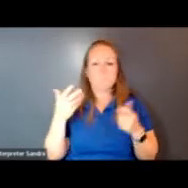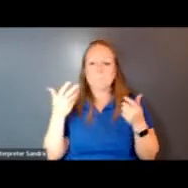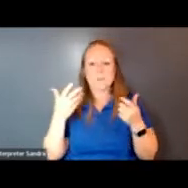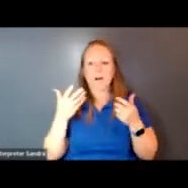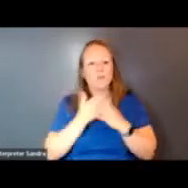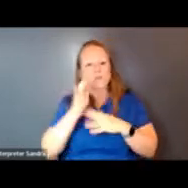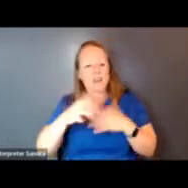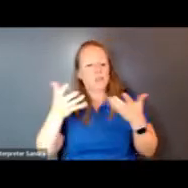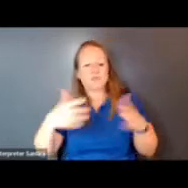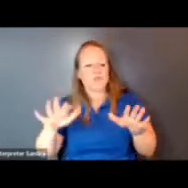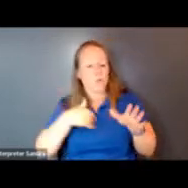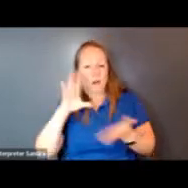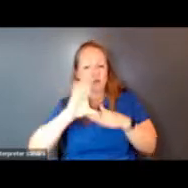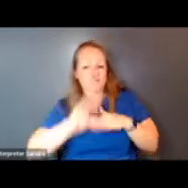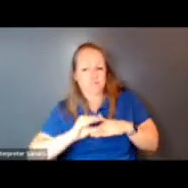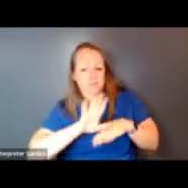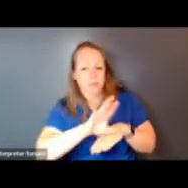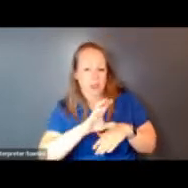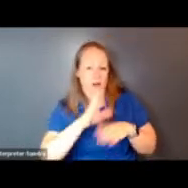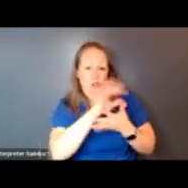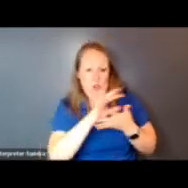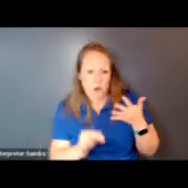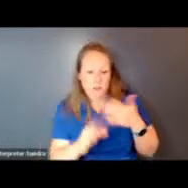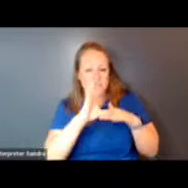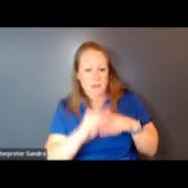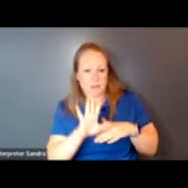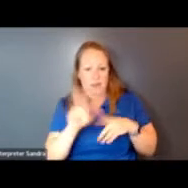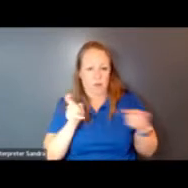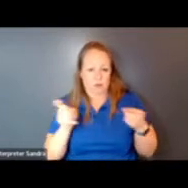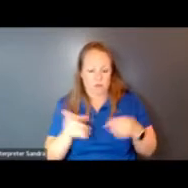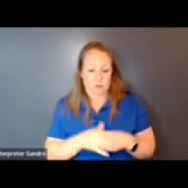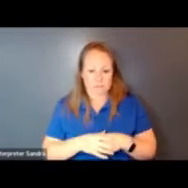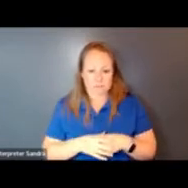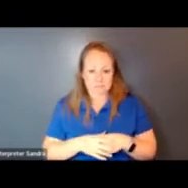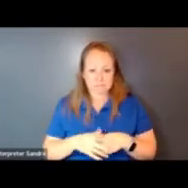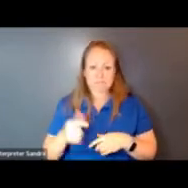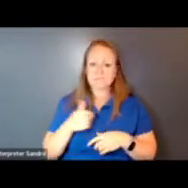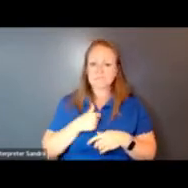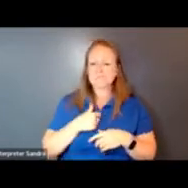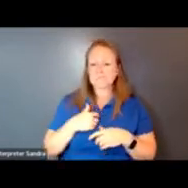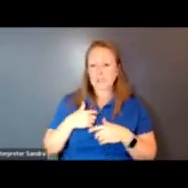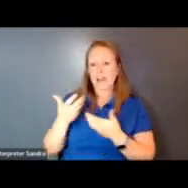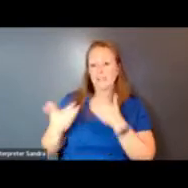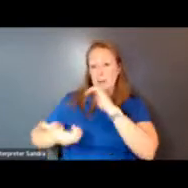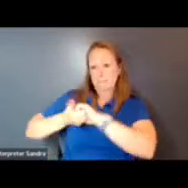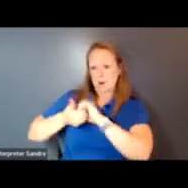people from living a full life. I have on my personal I partnered with five I&A people, which is actually pretty